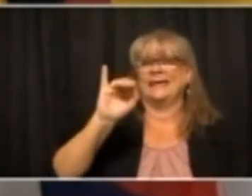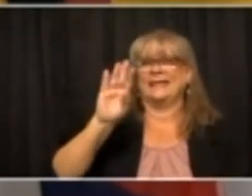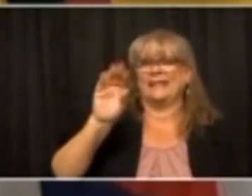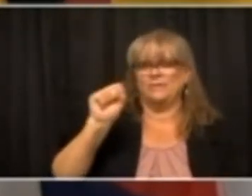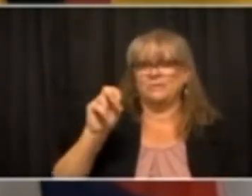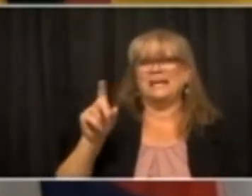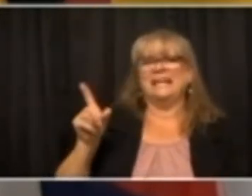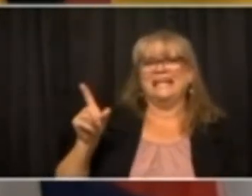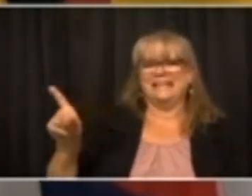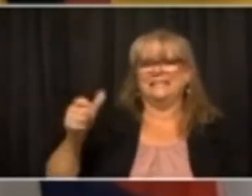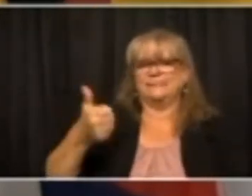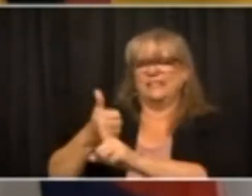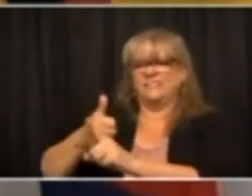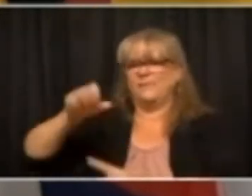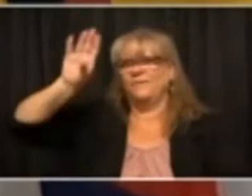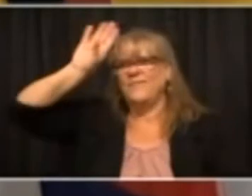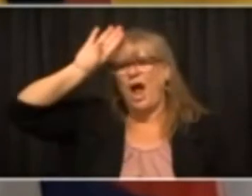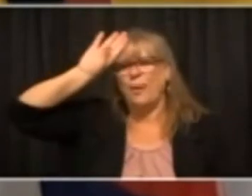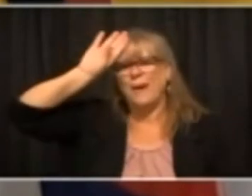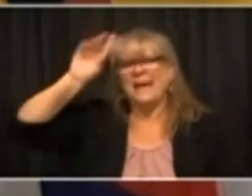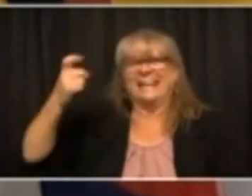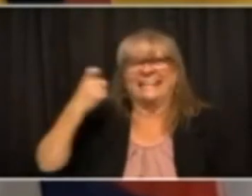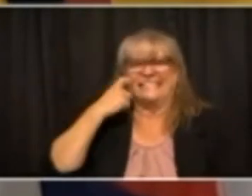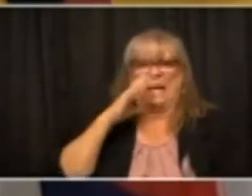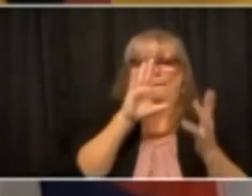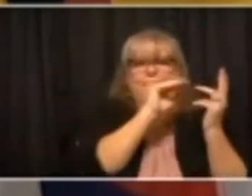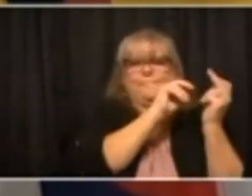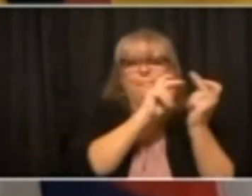he's going to share about his experiences battling the grizzly creek